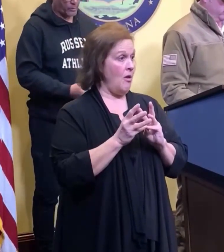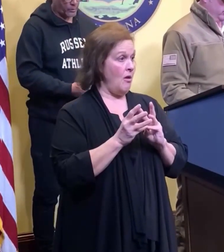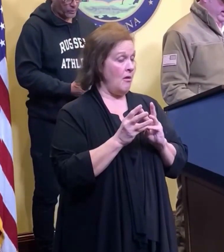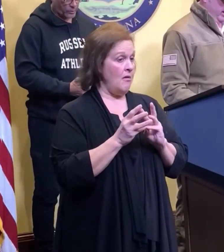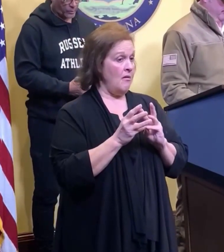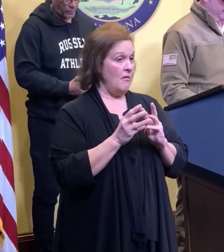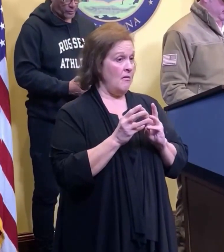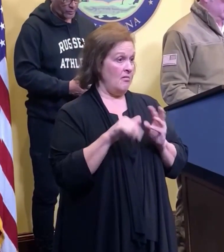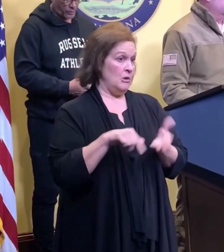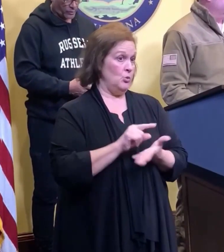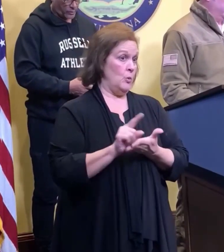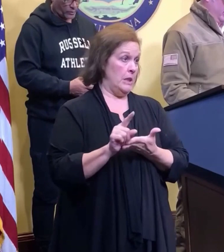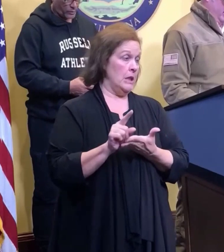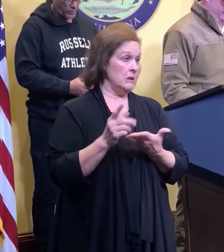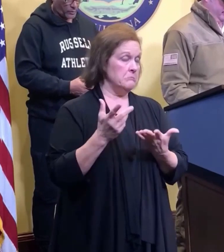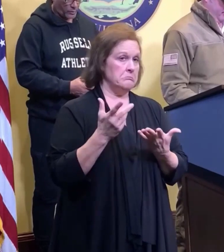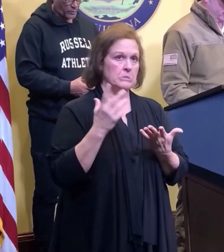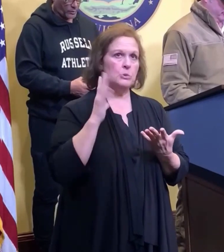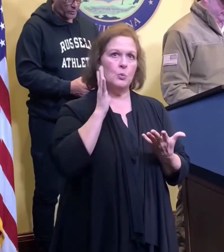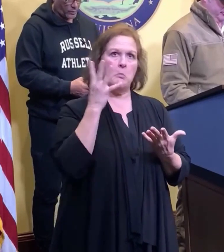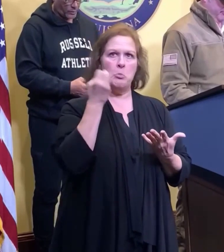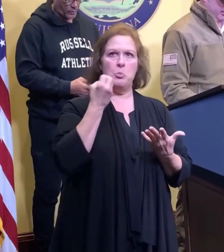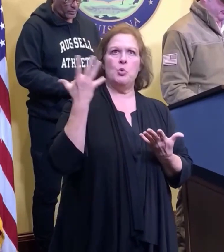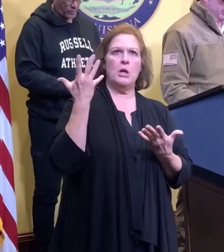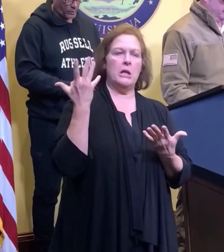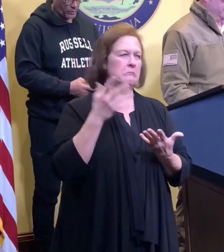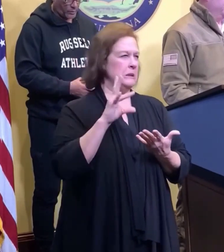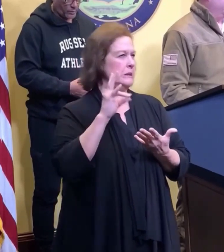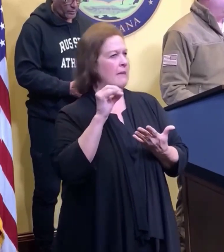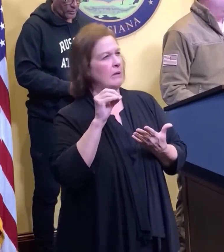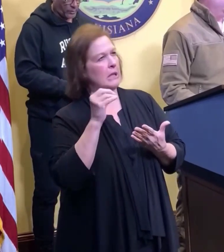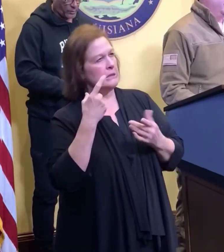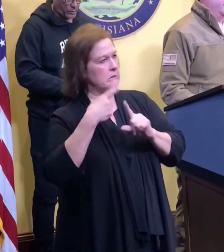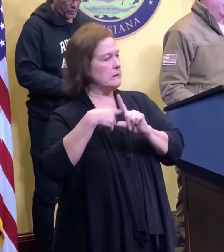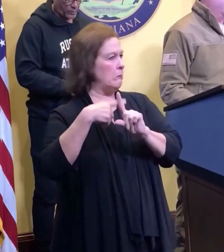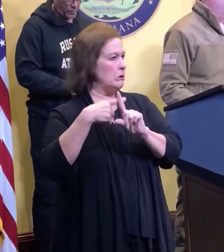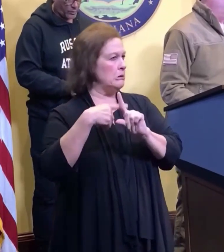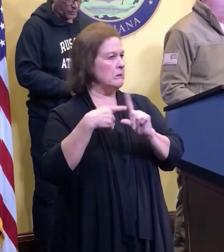we're going to have clear skies temperatures in the 70s lows in the 50s 10 mile an hour